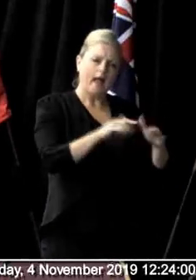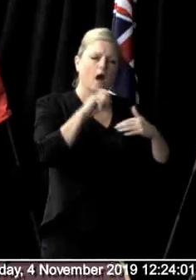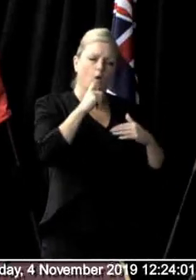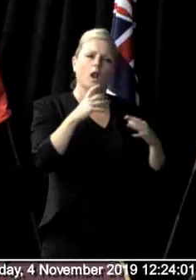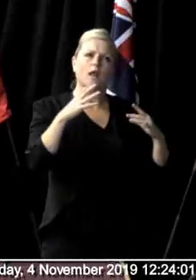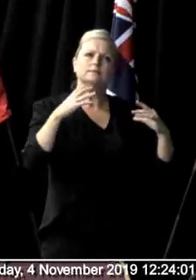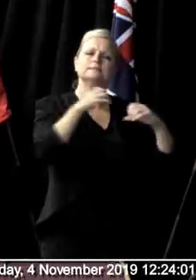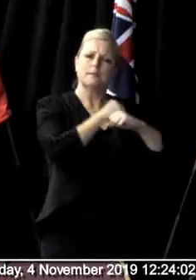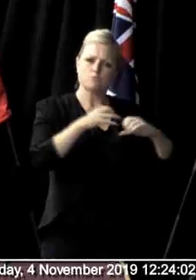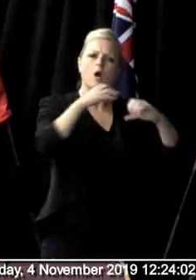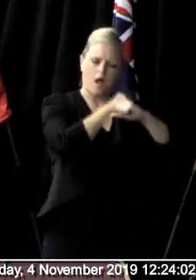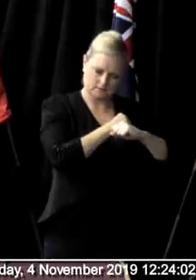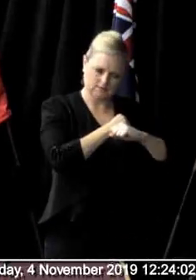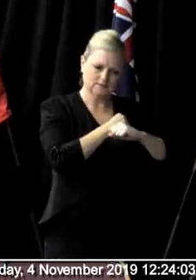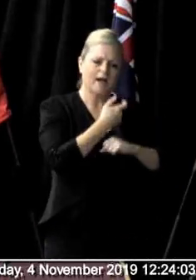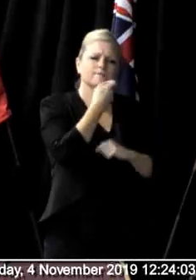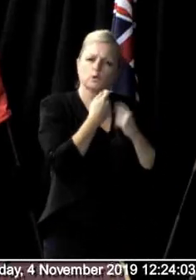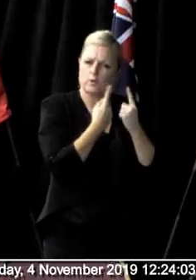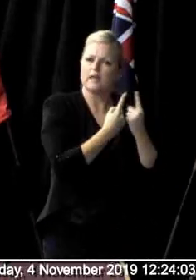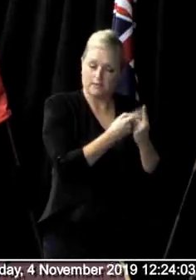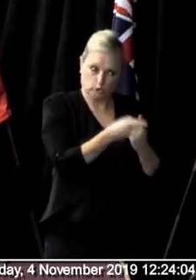and let me know if this is an accurate summary.